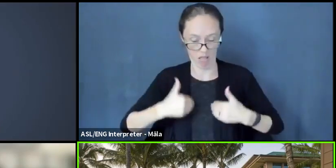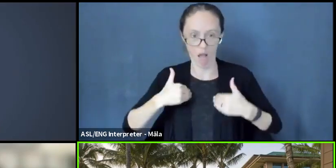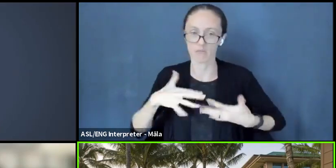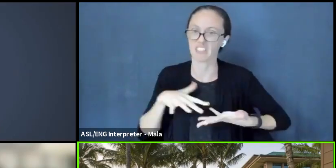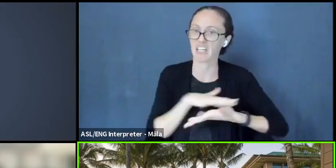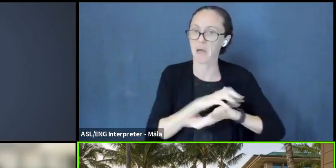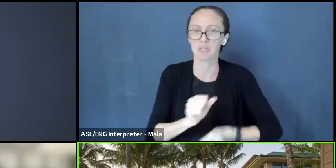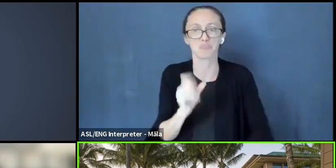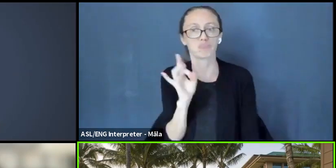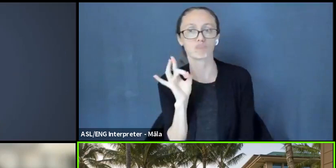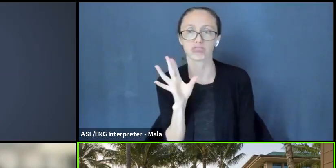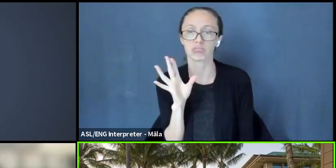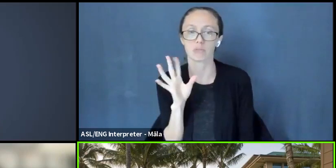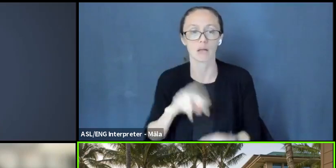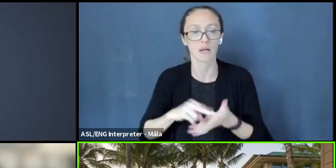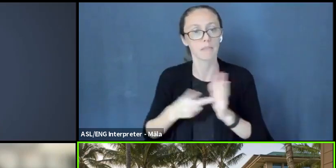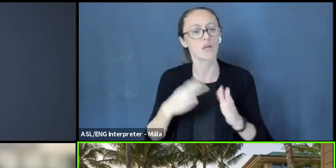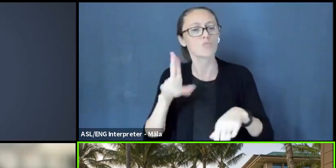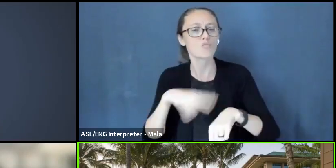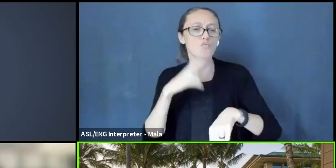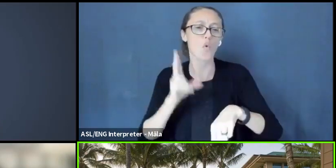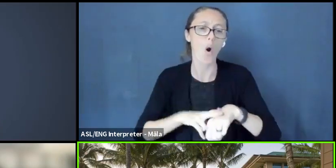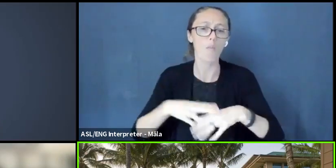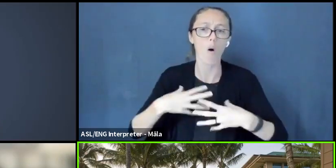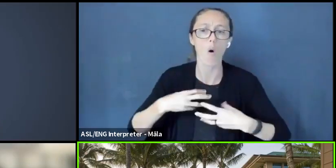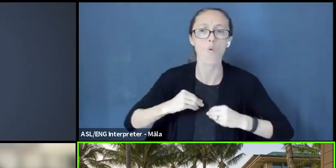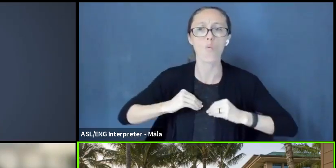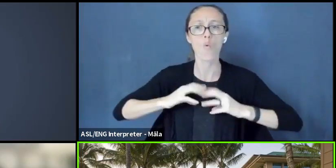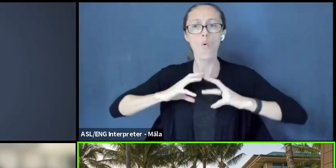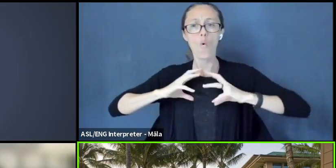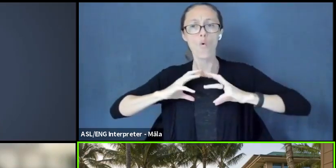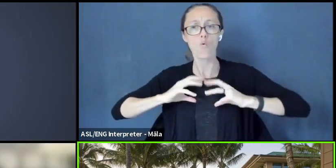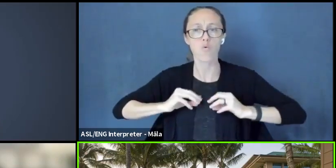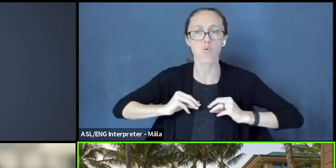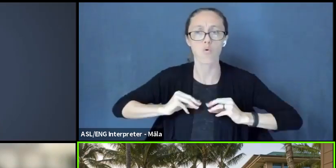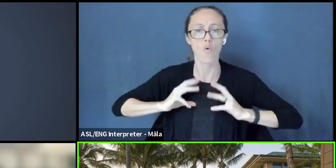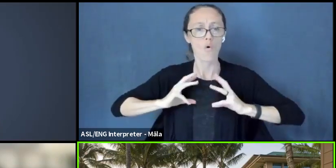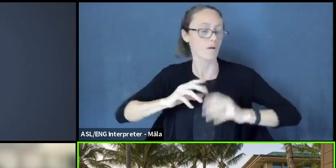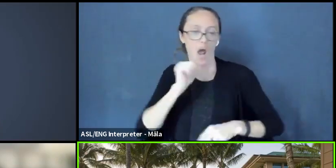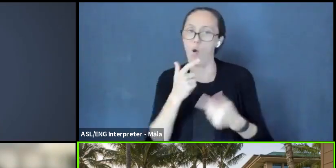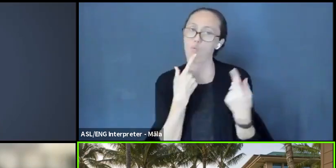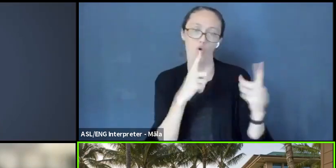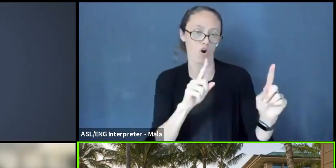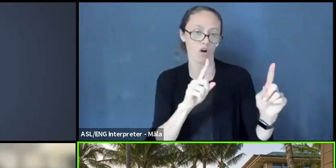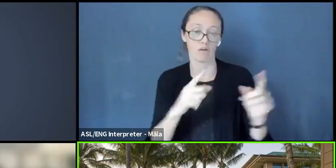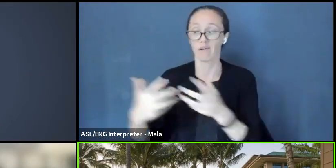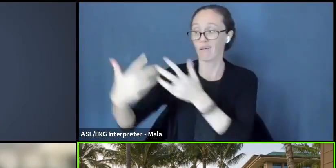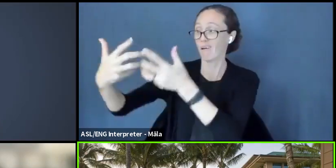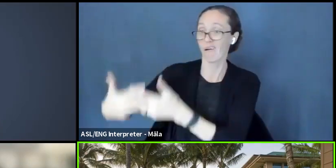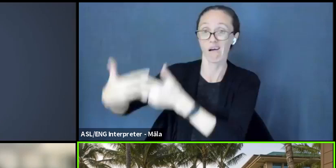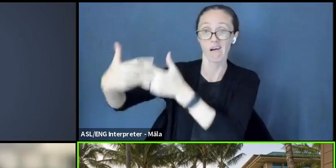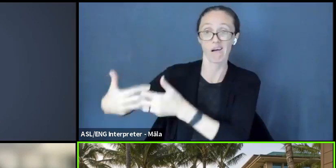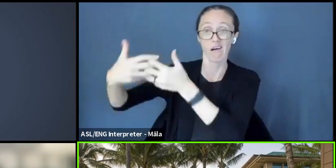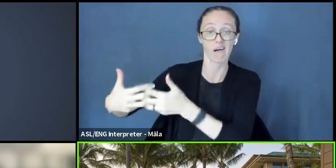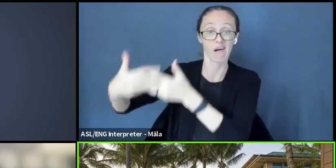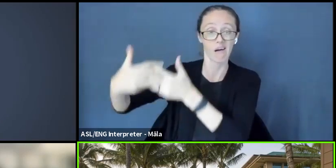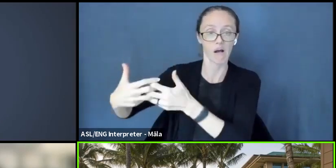breathing function doesn't work. So the mechanical ventilator or the ventilator is essentially breathes for the person because